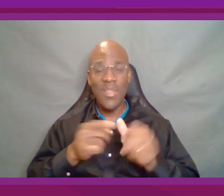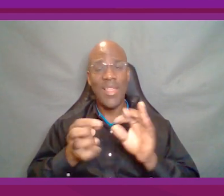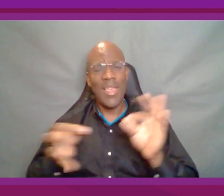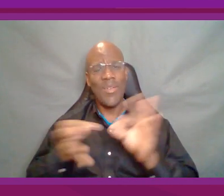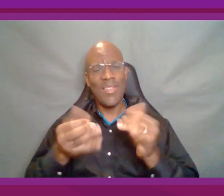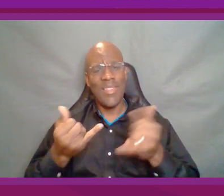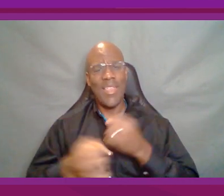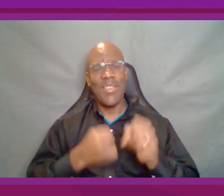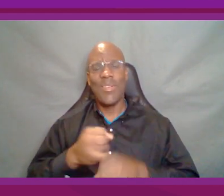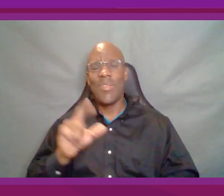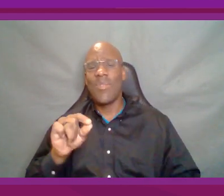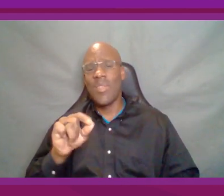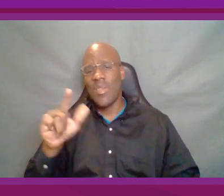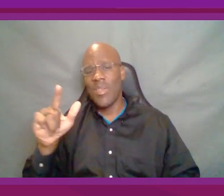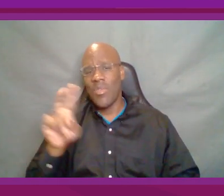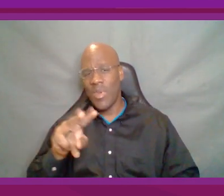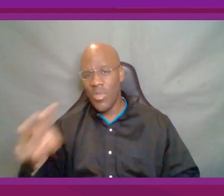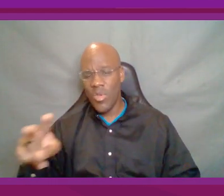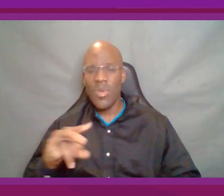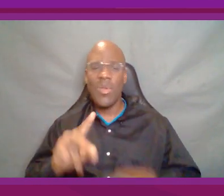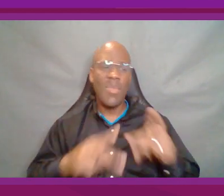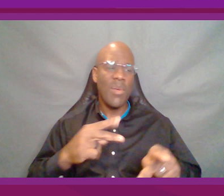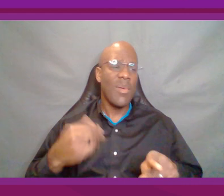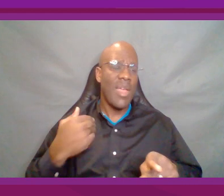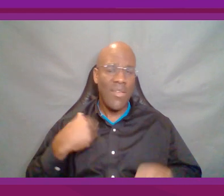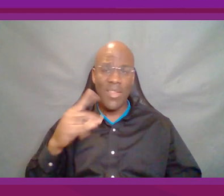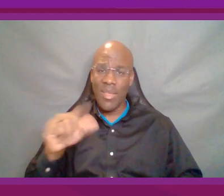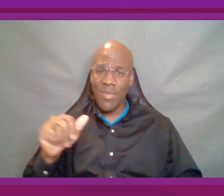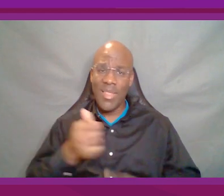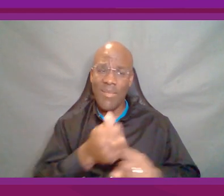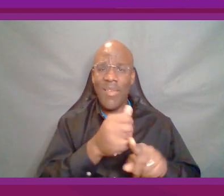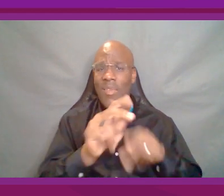comfortable with the fact that disabled people are people, and shouldn't have to emphasize